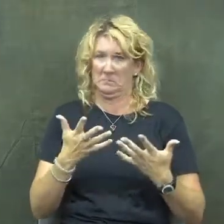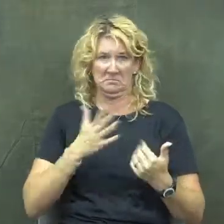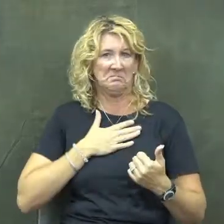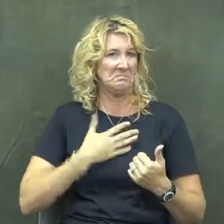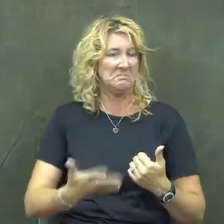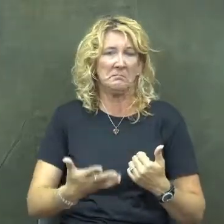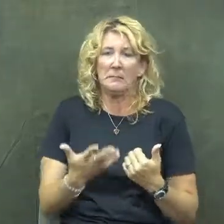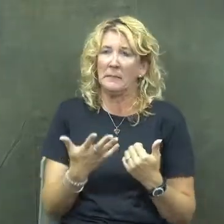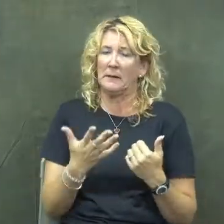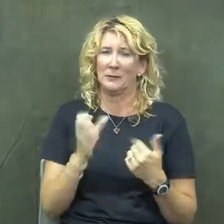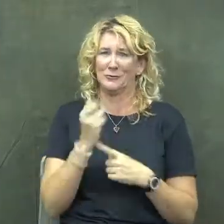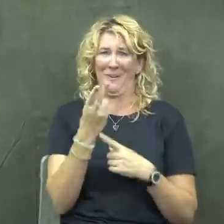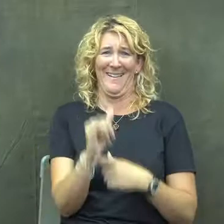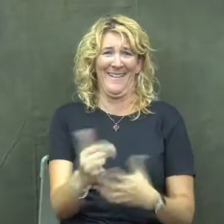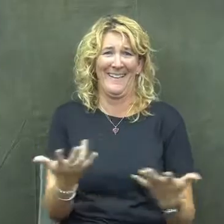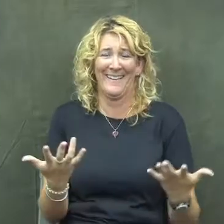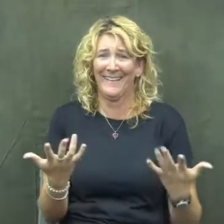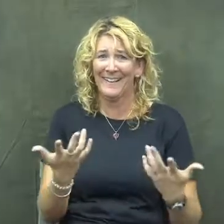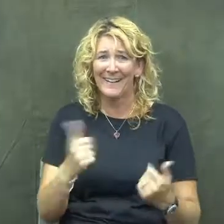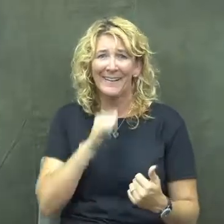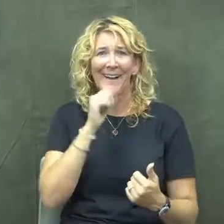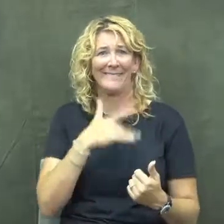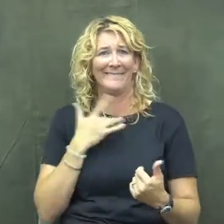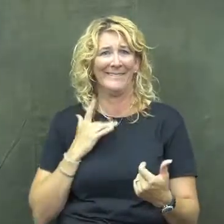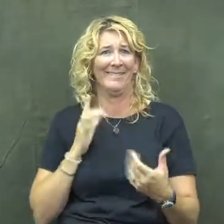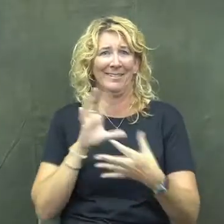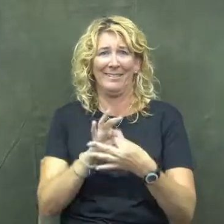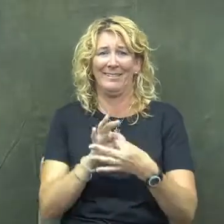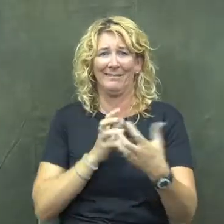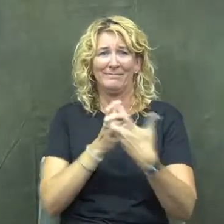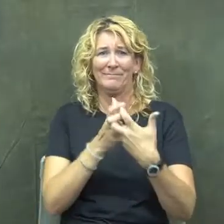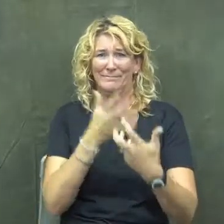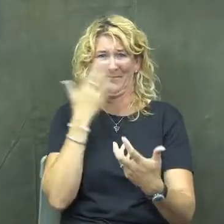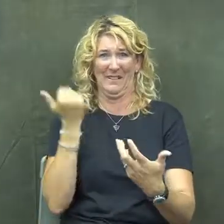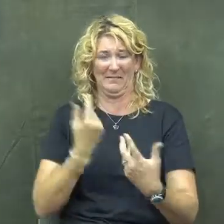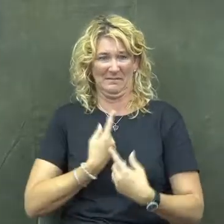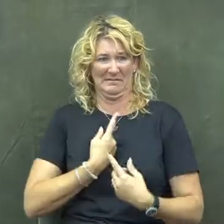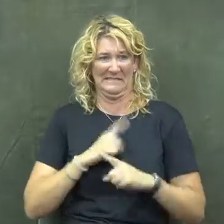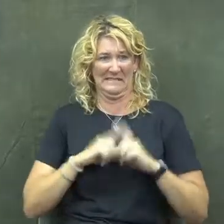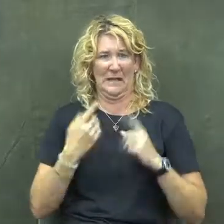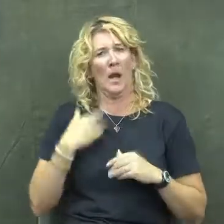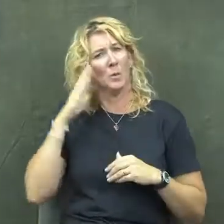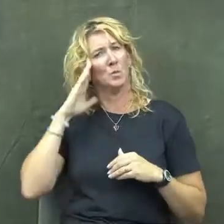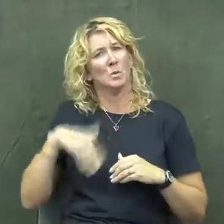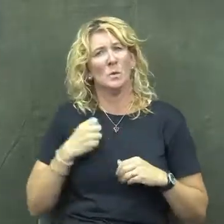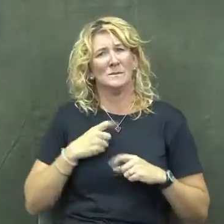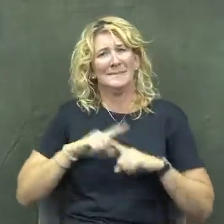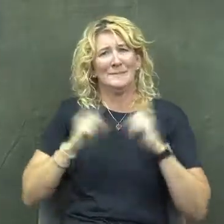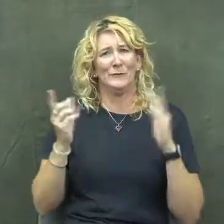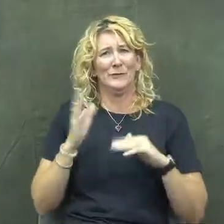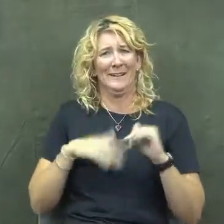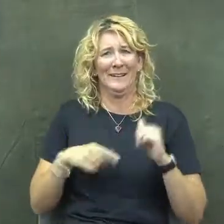I had to develop advocacy skills very young, and I never really felt connected with my peers.